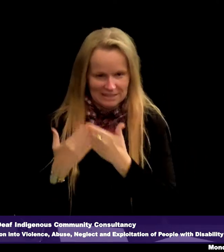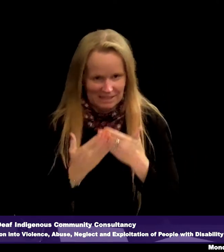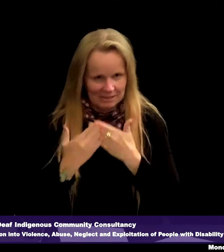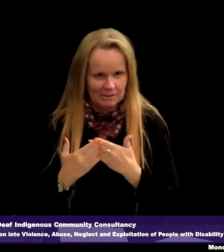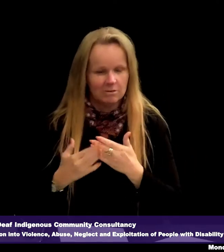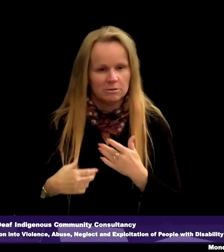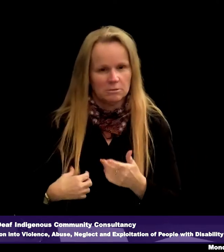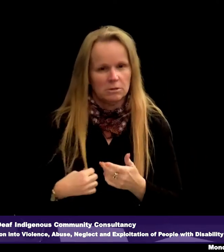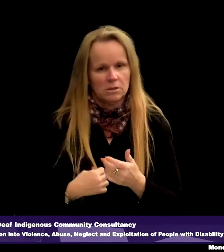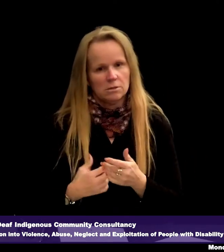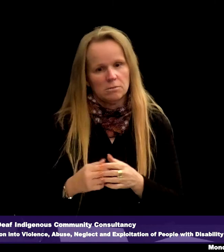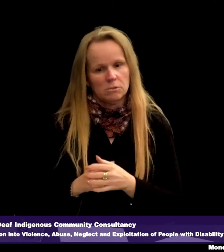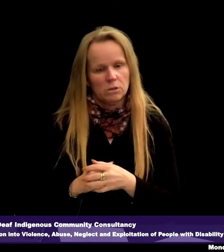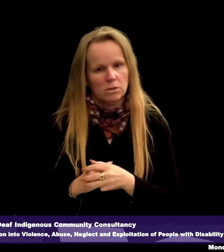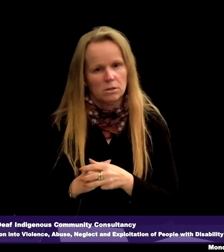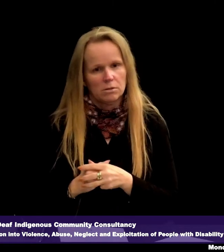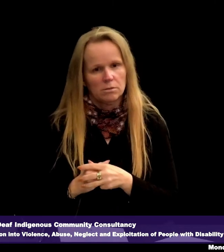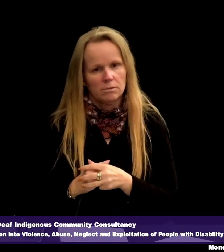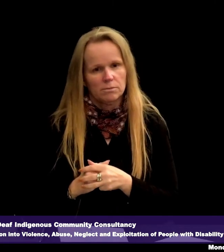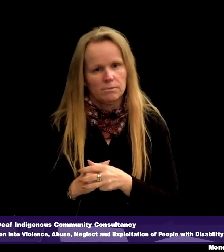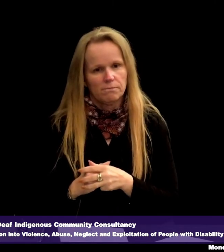I had to work very hard in order to study in that kind of environment.